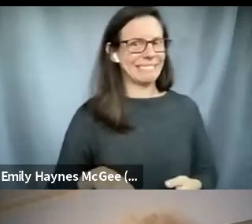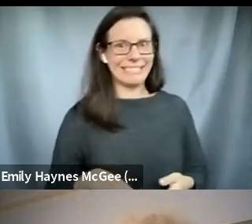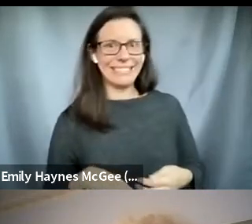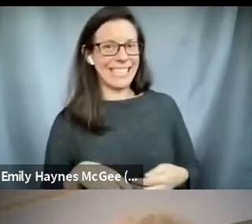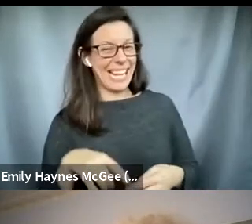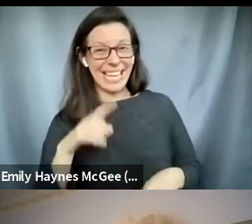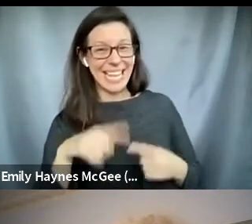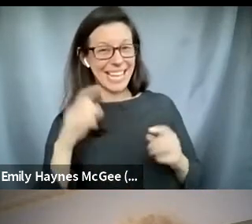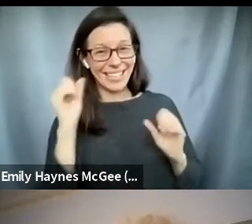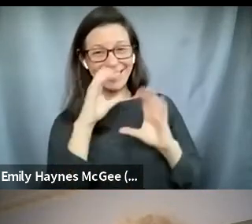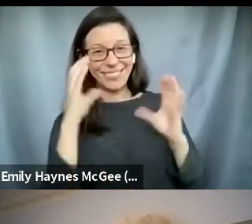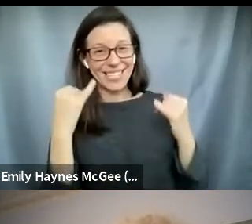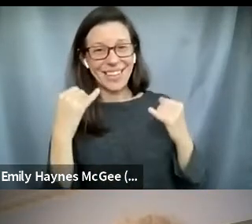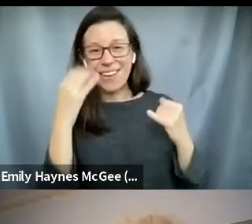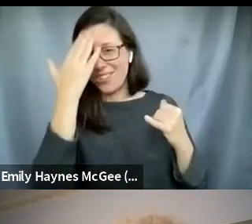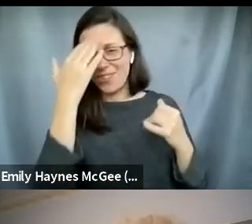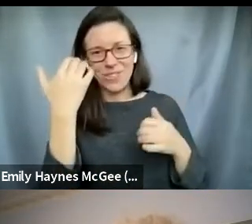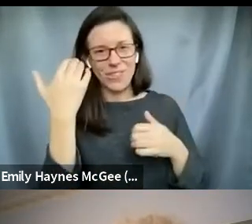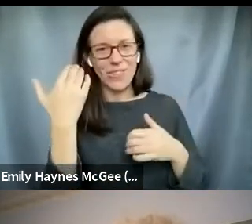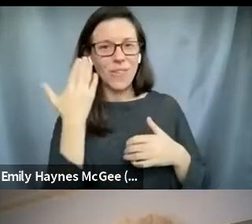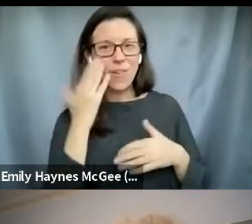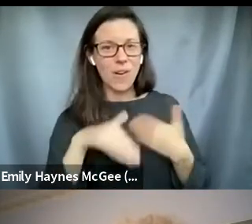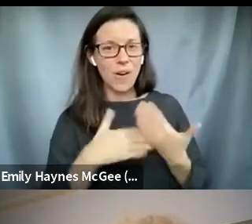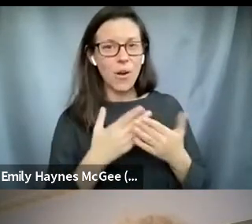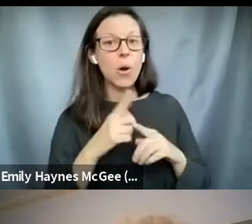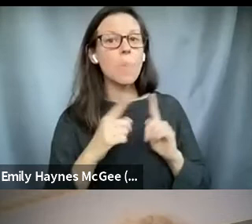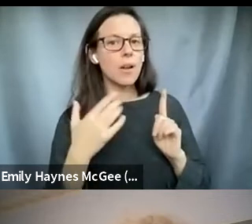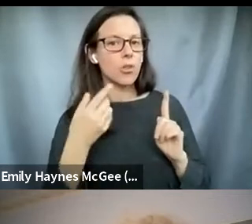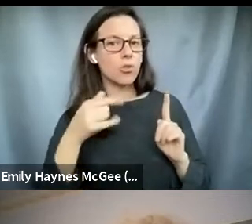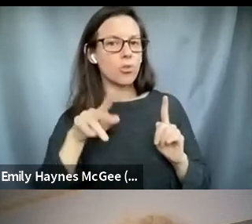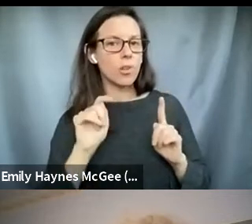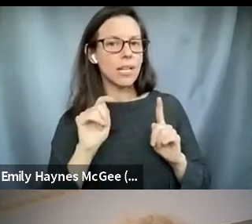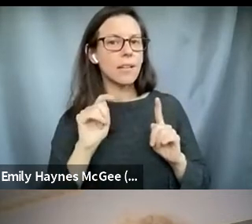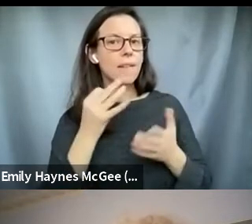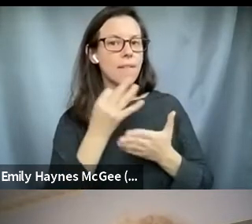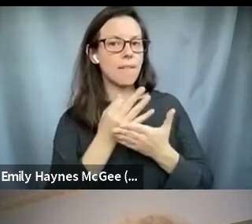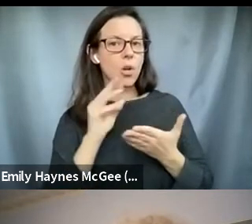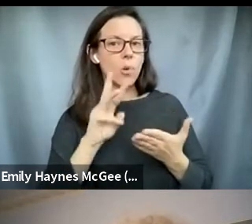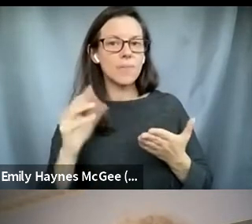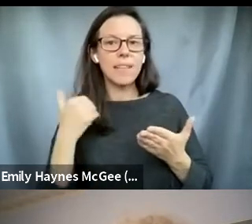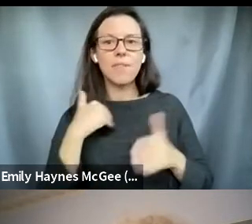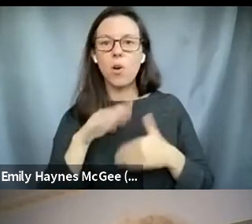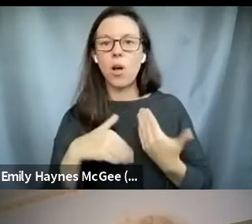But we do have all of the past grantee.